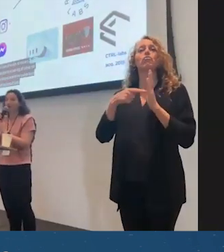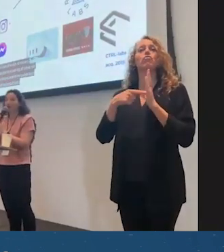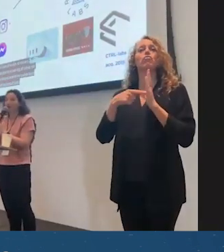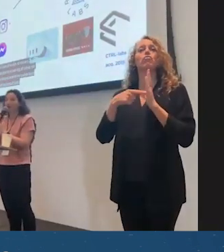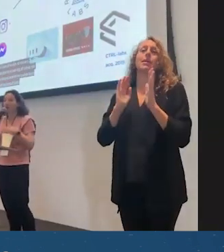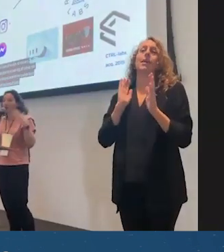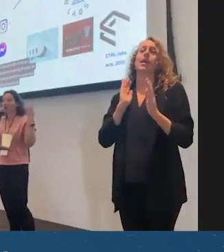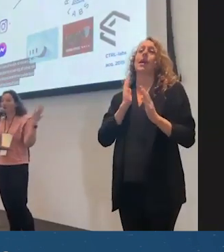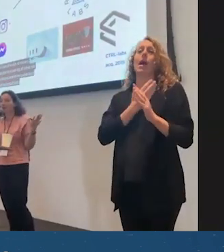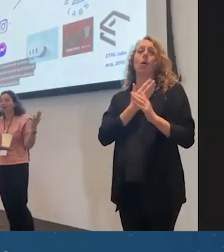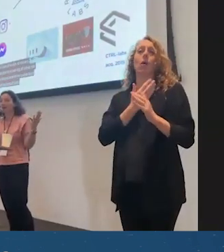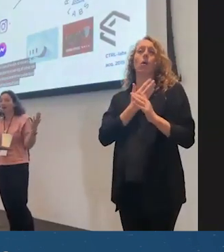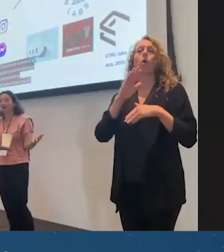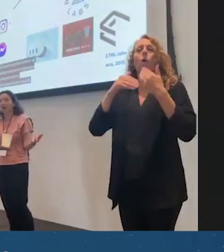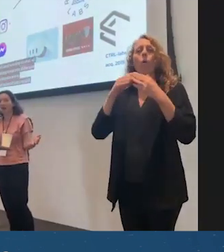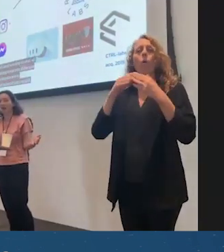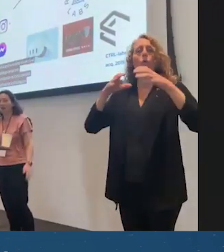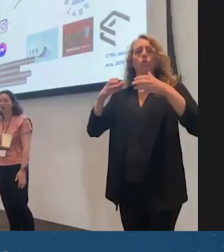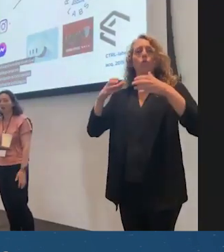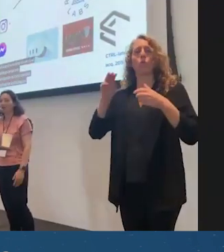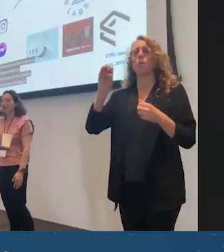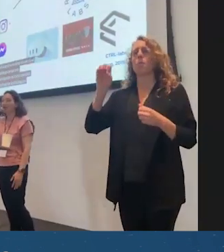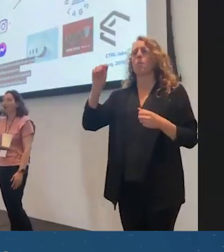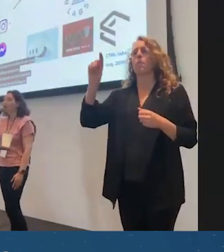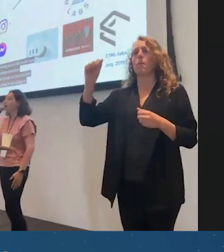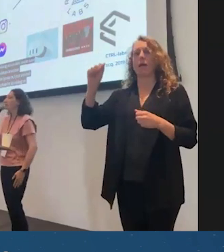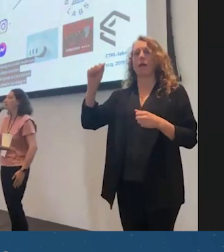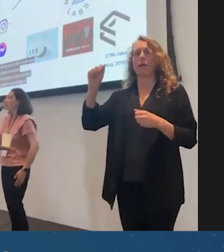is within Meta Reality Labs, which includes research